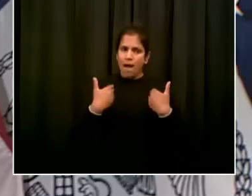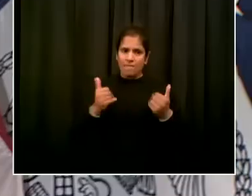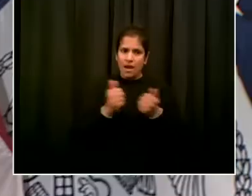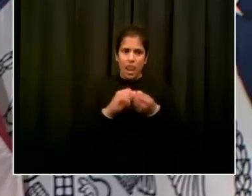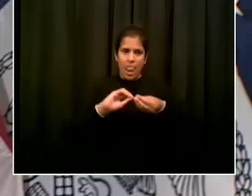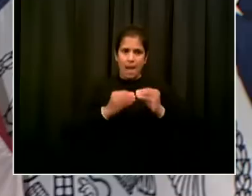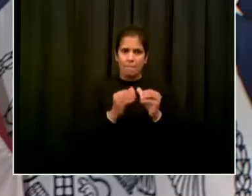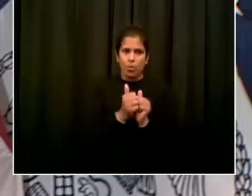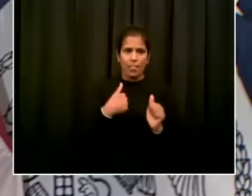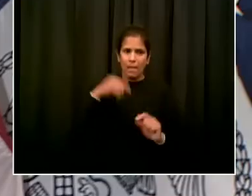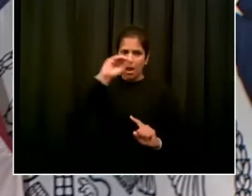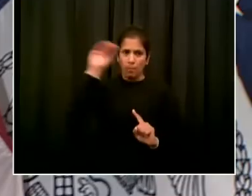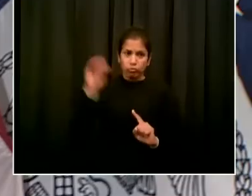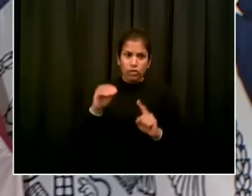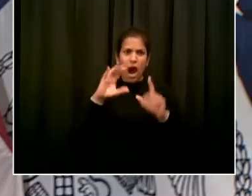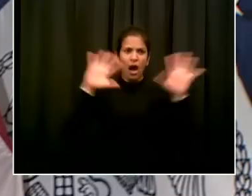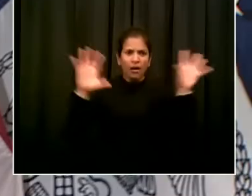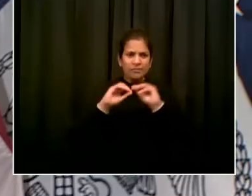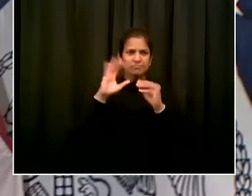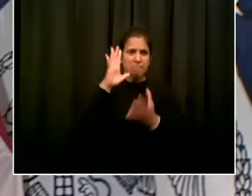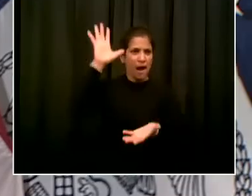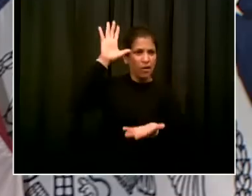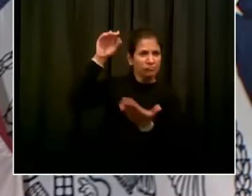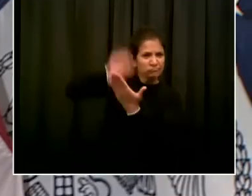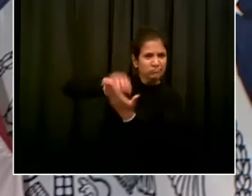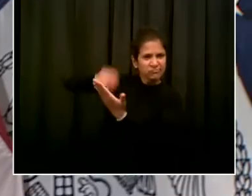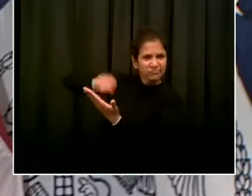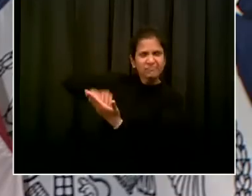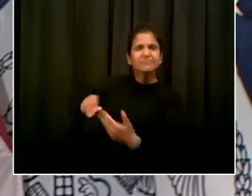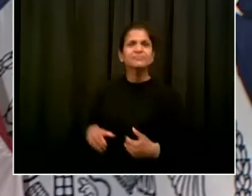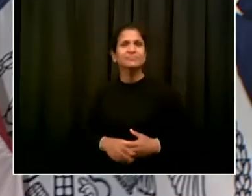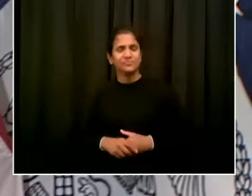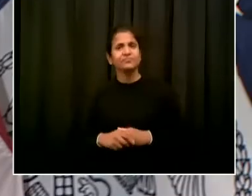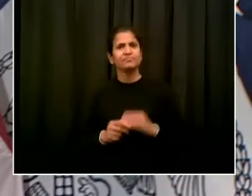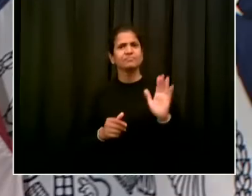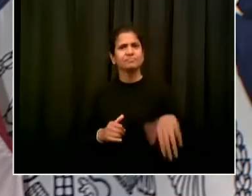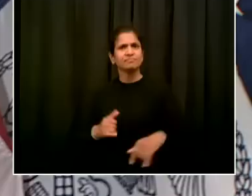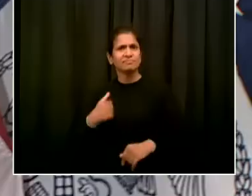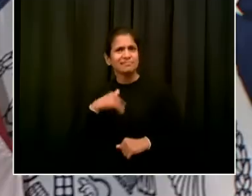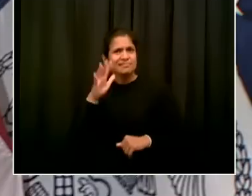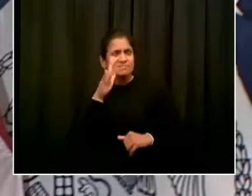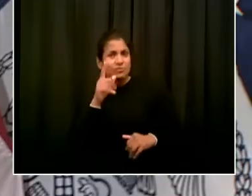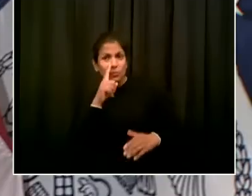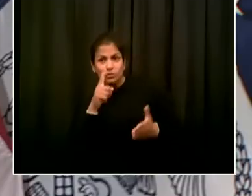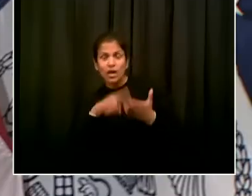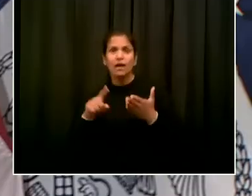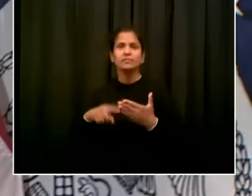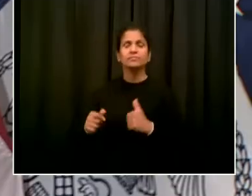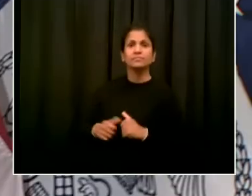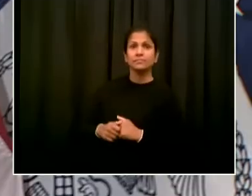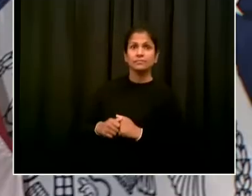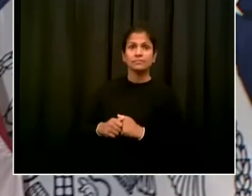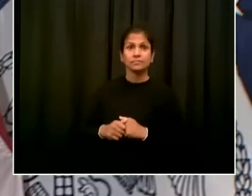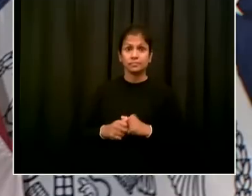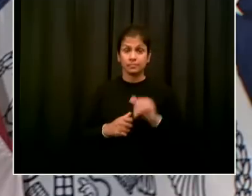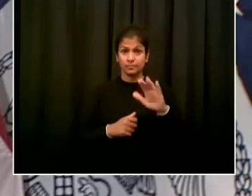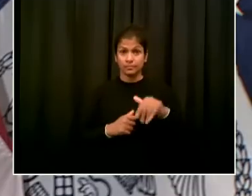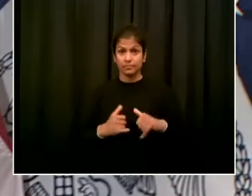I DODON'T T VHAE OTHERER THAAONT M FINGERTIPS. WE WANT PEOPLE TO UNDERSTAND WHAT IS HAPPENING, BUT I WOULD SAY UNDERSTAND THAT ALL OF THIS IS NEW. WE ALL UNDERSTAND WE'RE TRYING TO DO